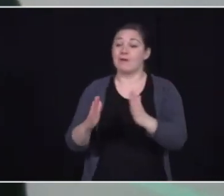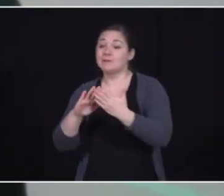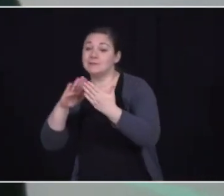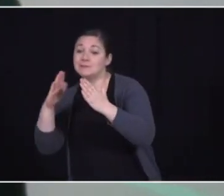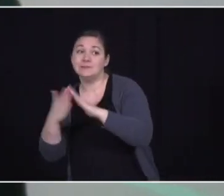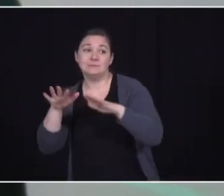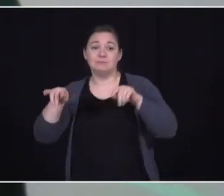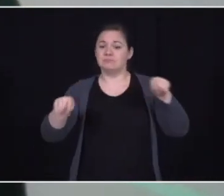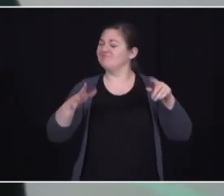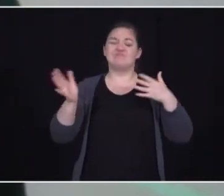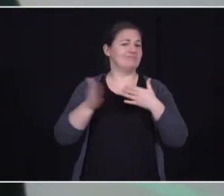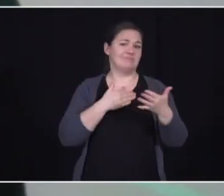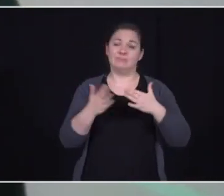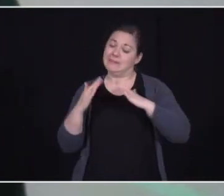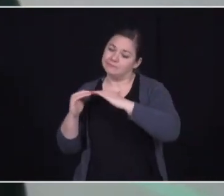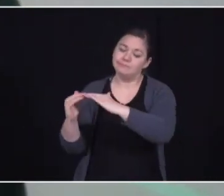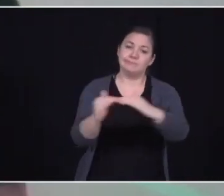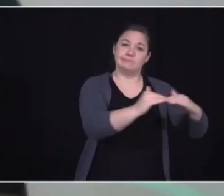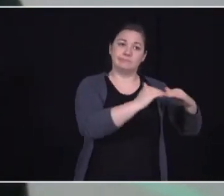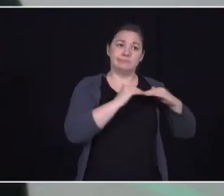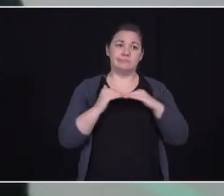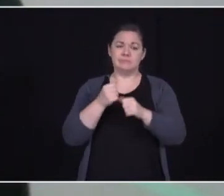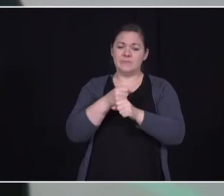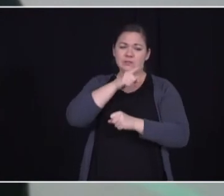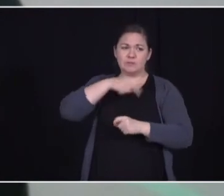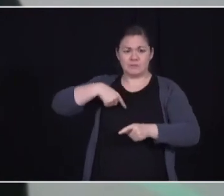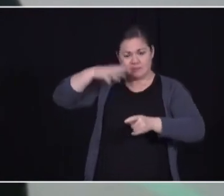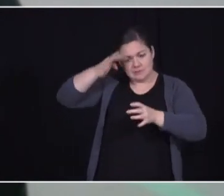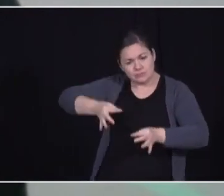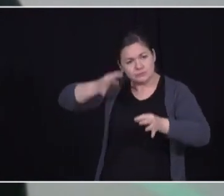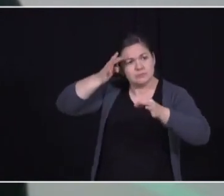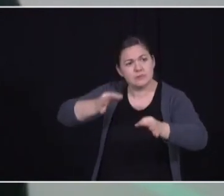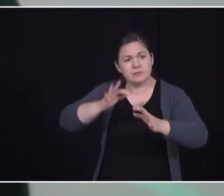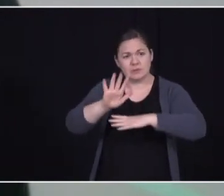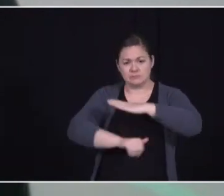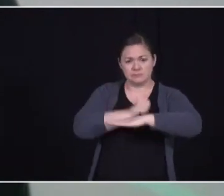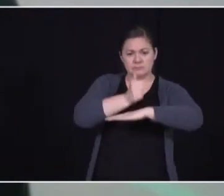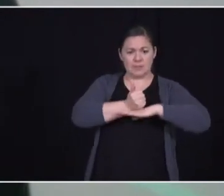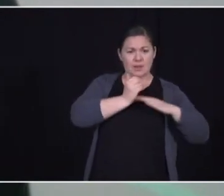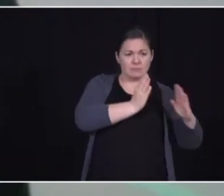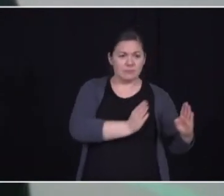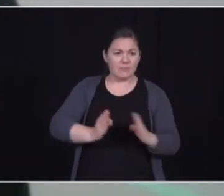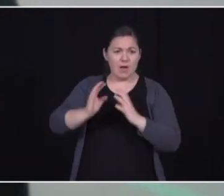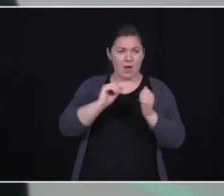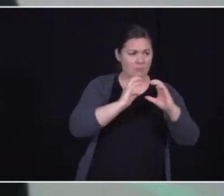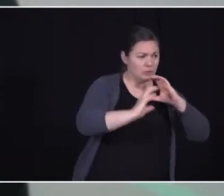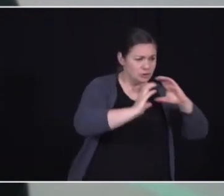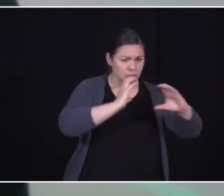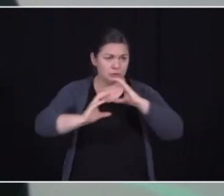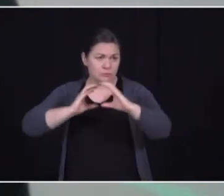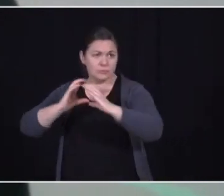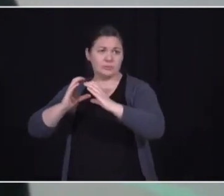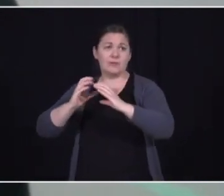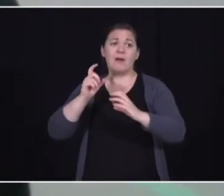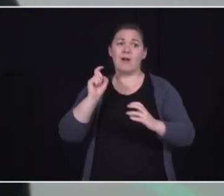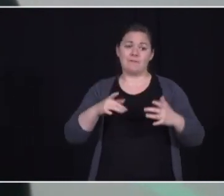appropriate processes of decision-making , implementation of our plan, as well as communications about the plan and the rationale